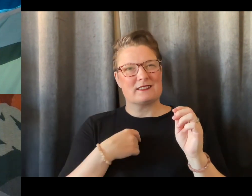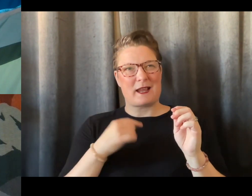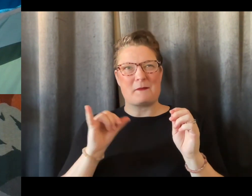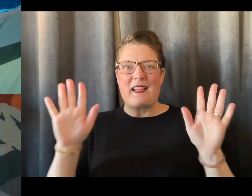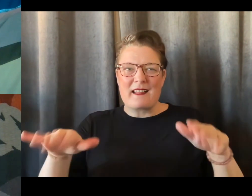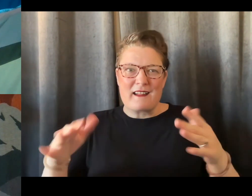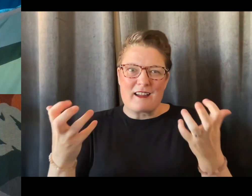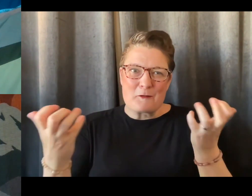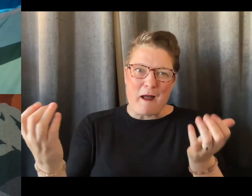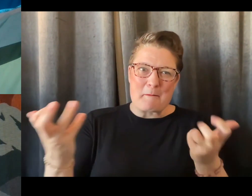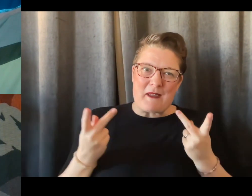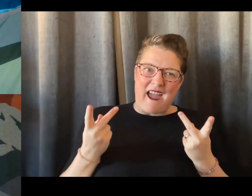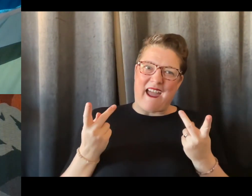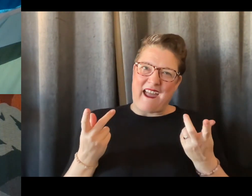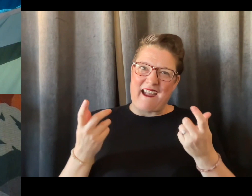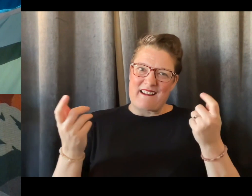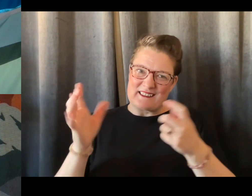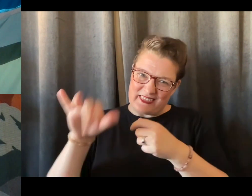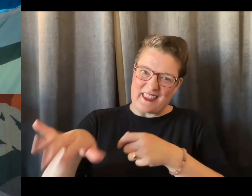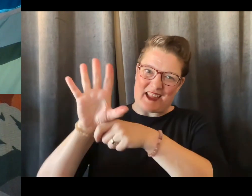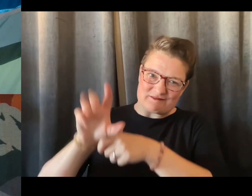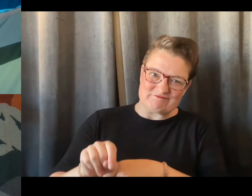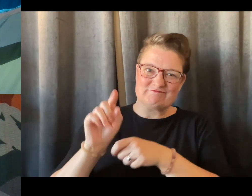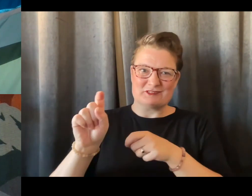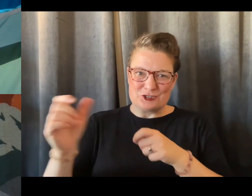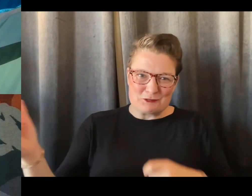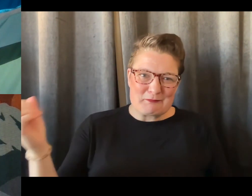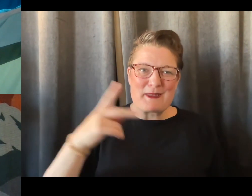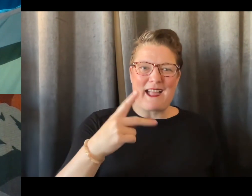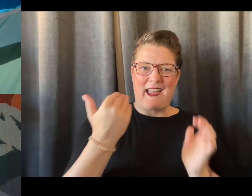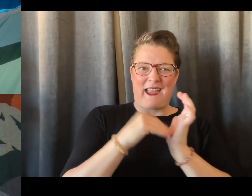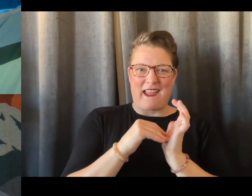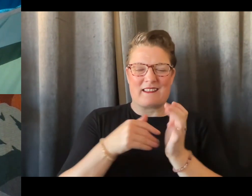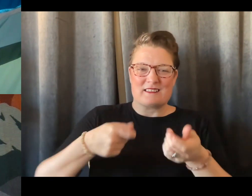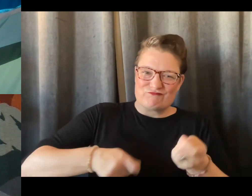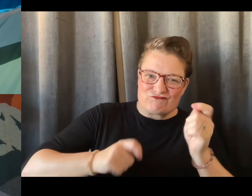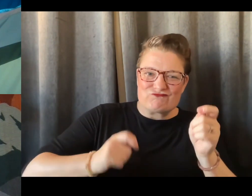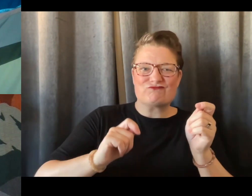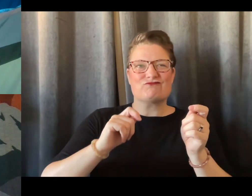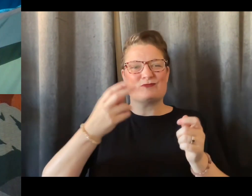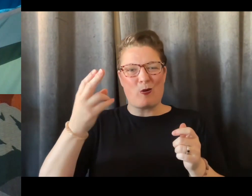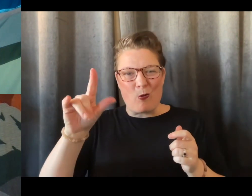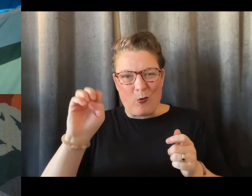The, the, this, practice of digging a hole in the earth to spend the night in.